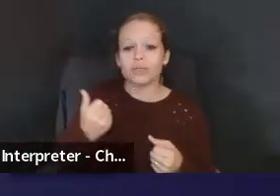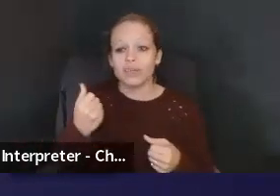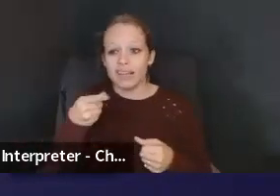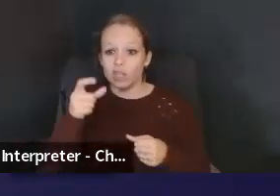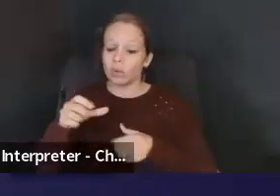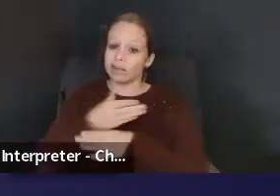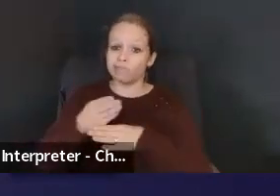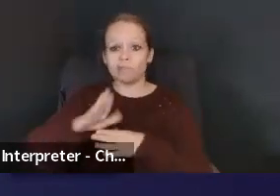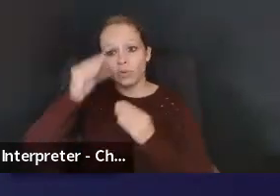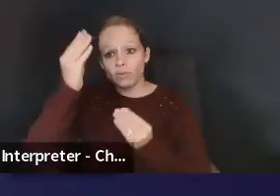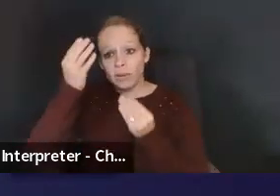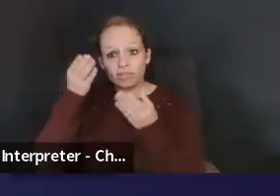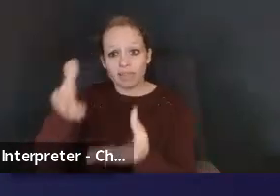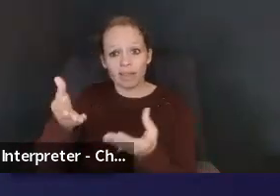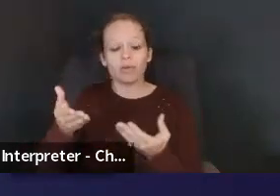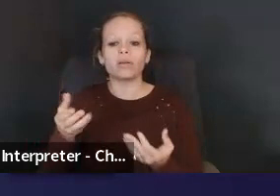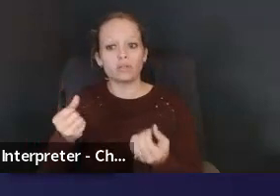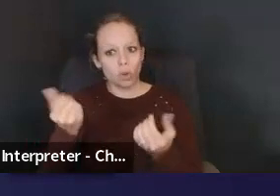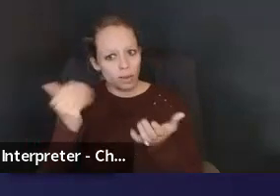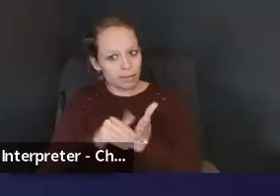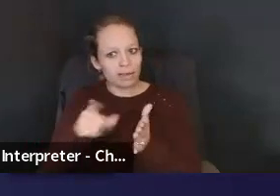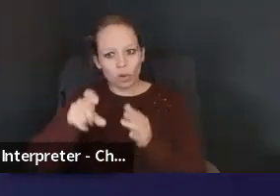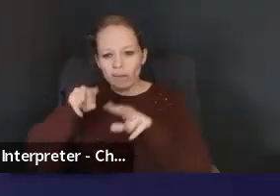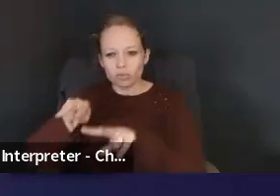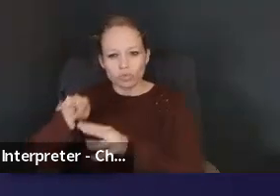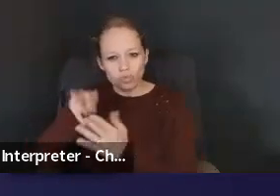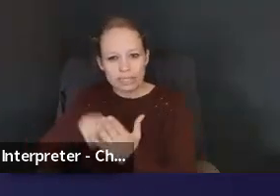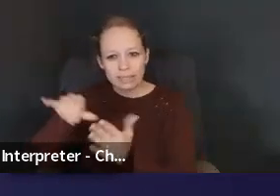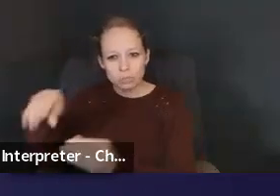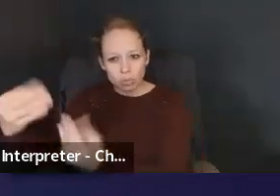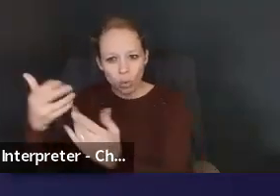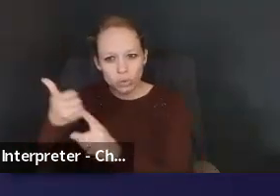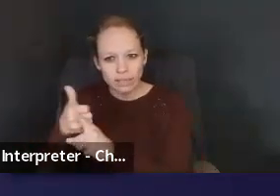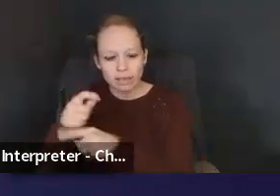your information there. So, again, pay attention to the proposal itself for what they require in